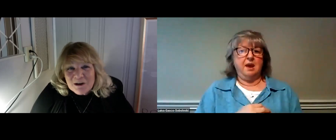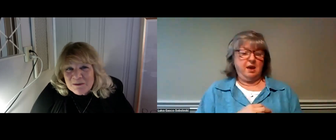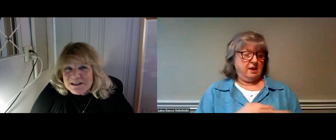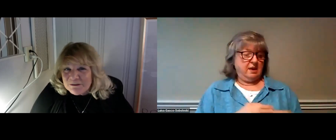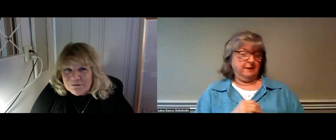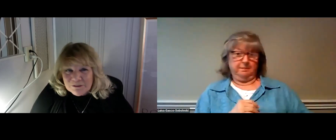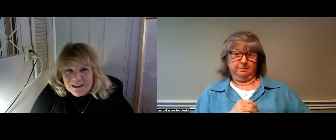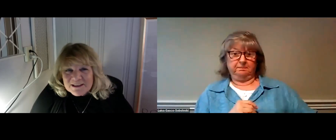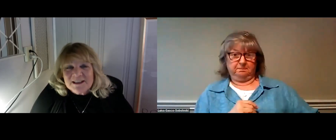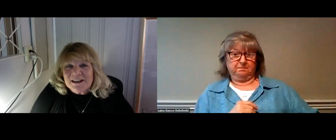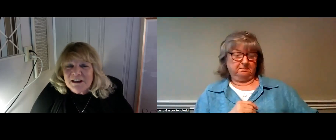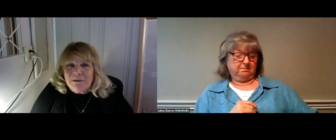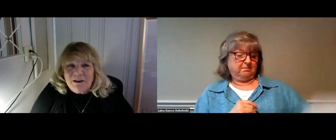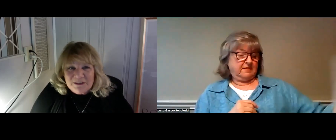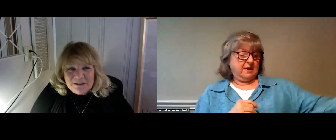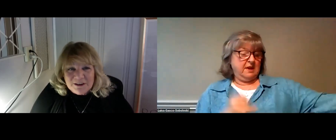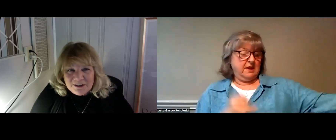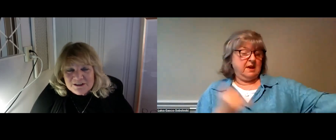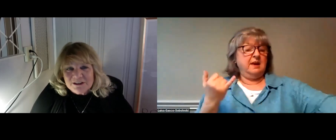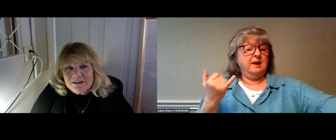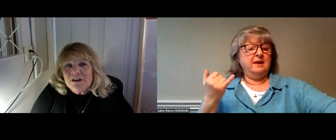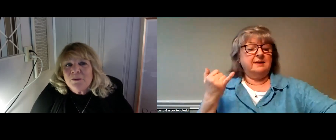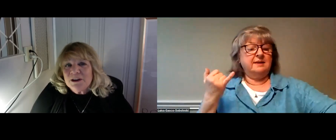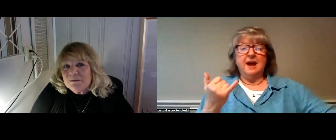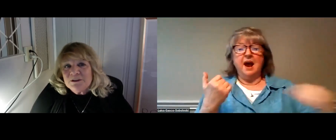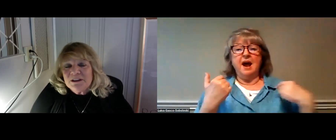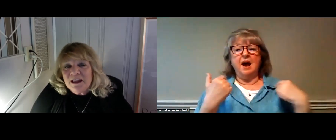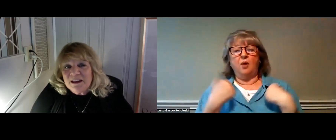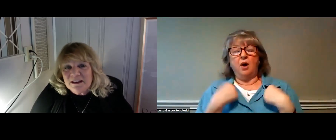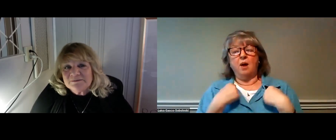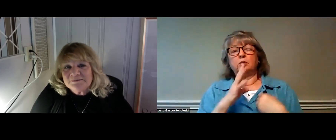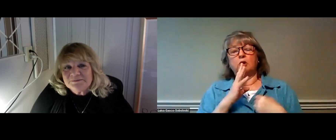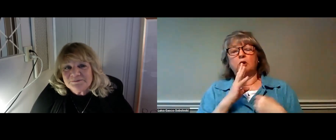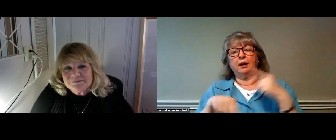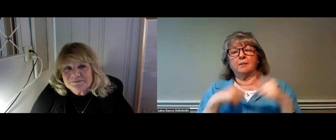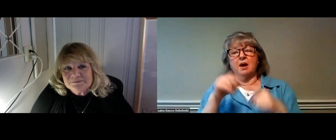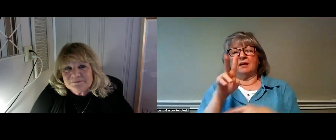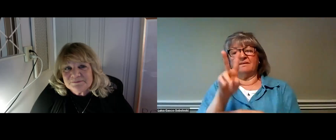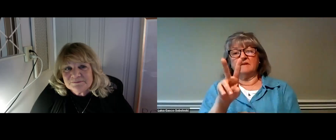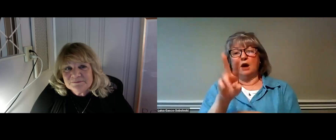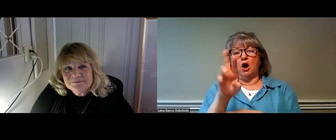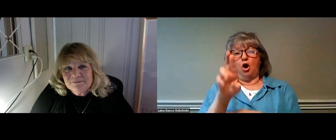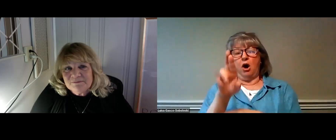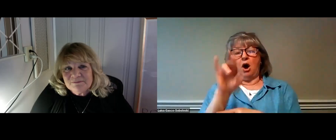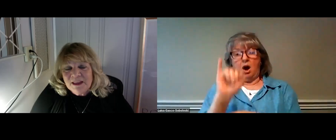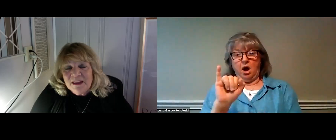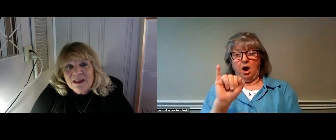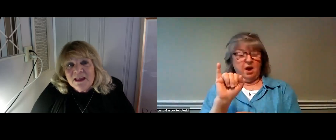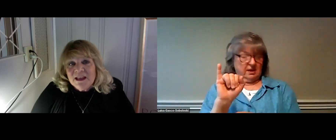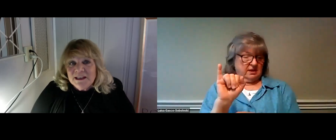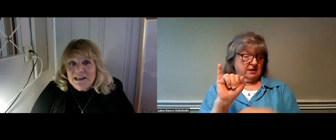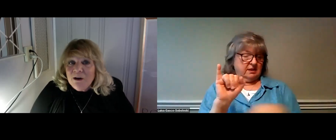many different things to think about in our culture when communicating.